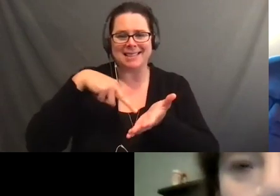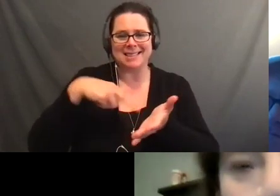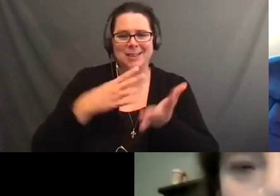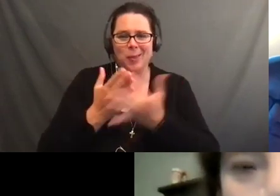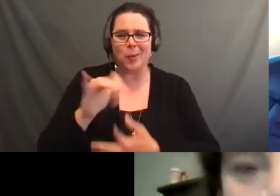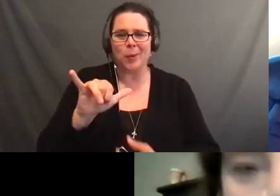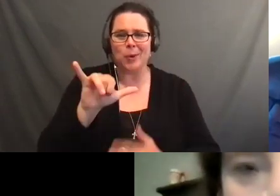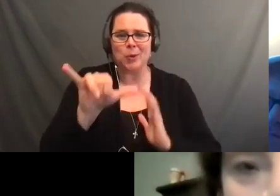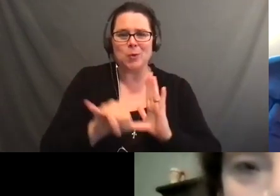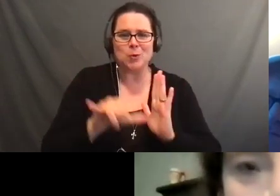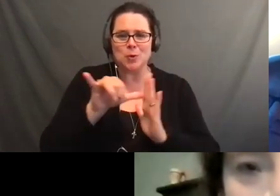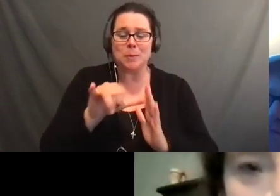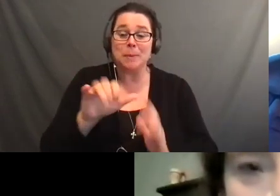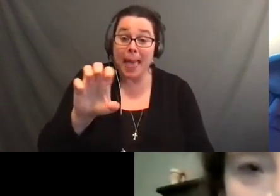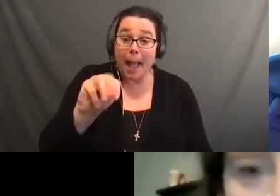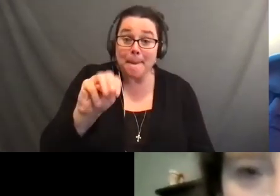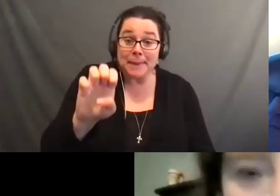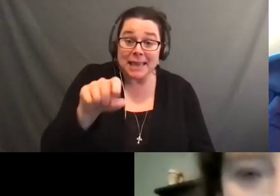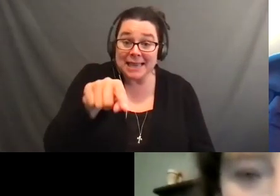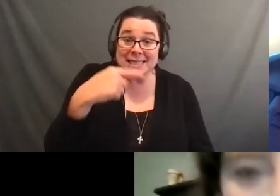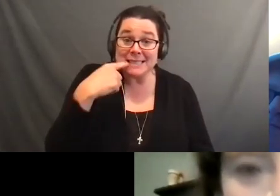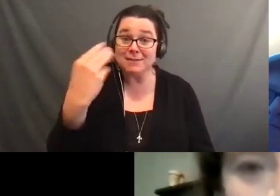Jen: All right. Eme, I see that you are on screen.